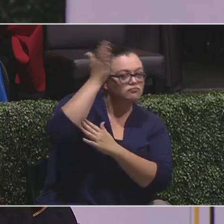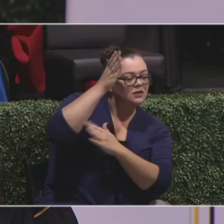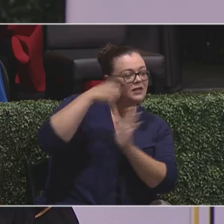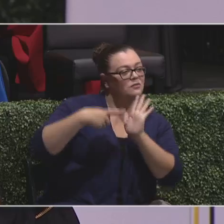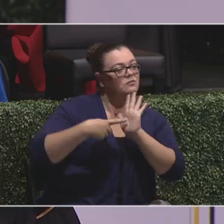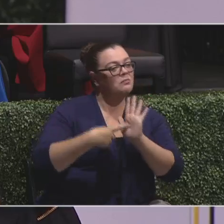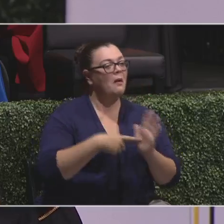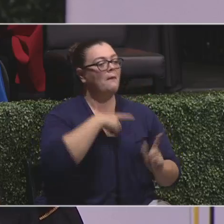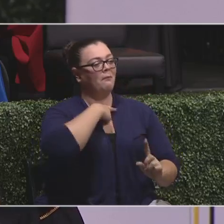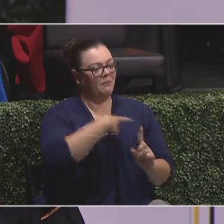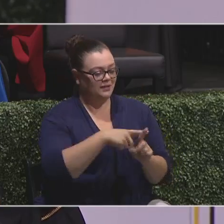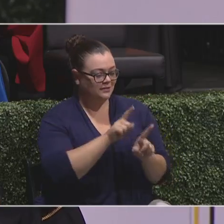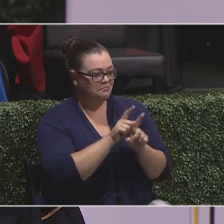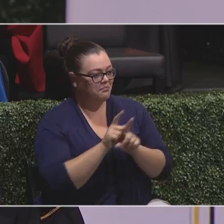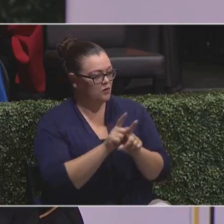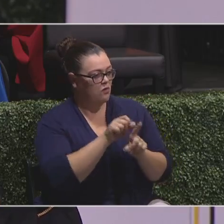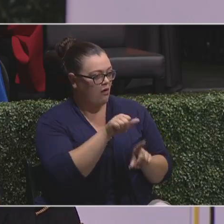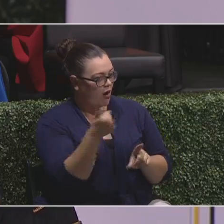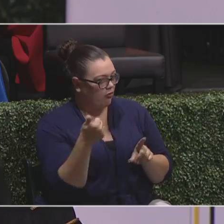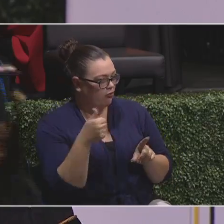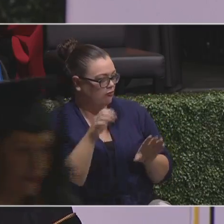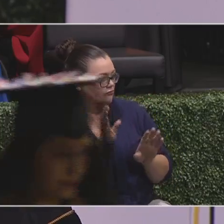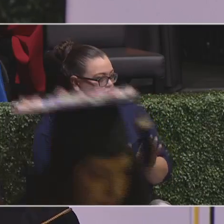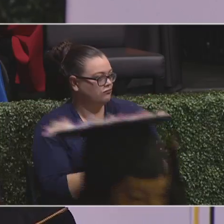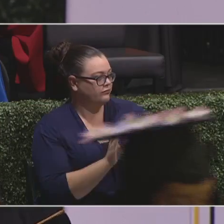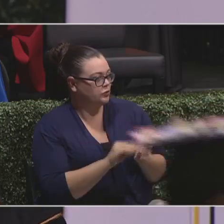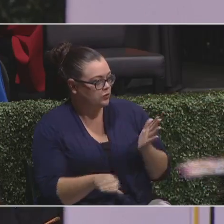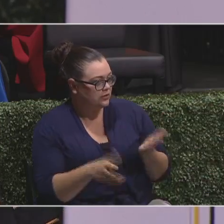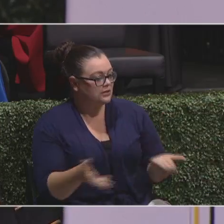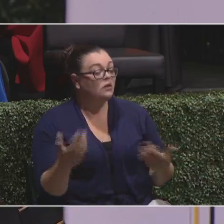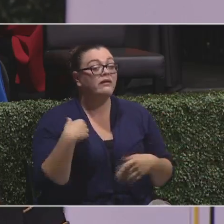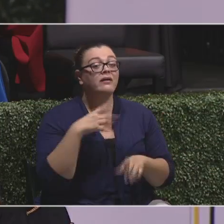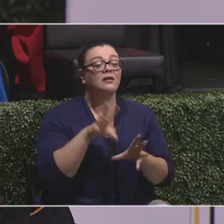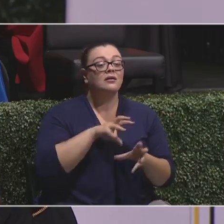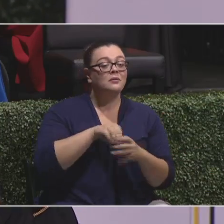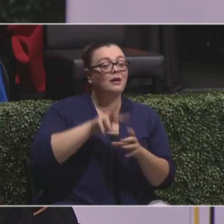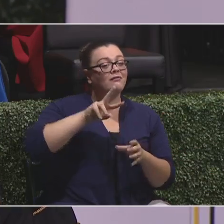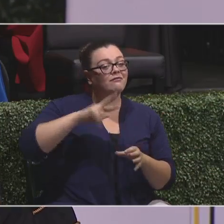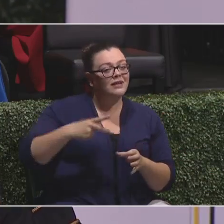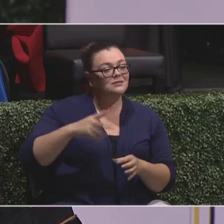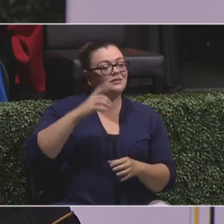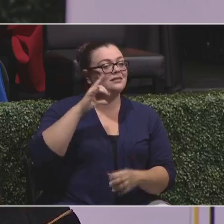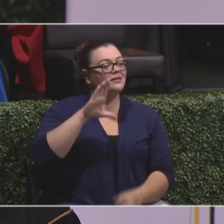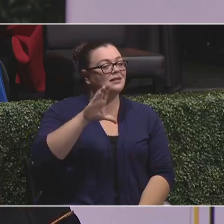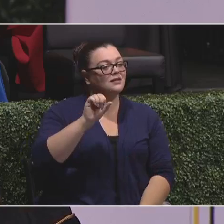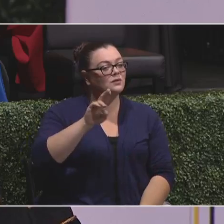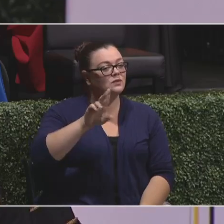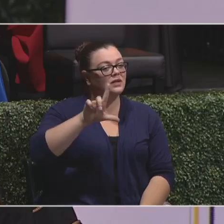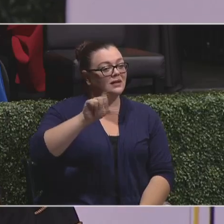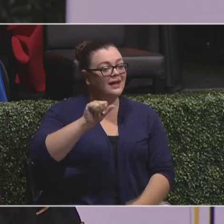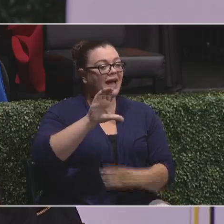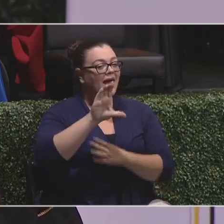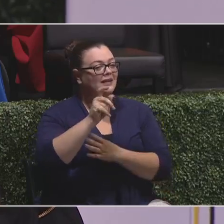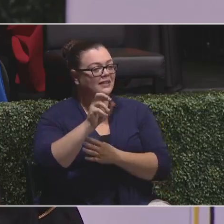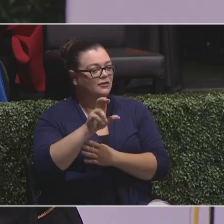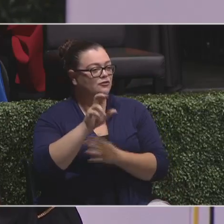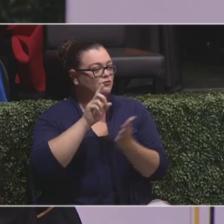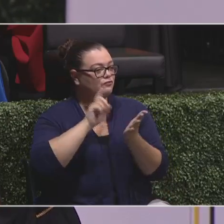THROUGH THE MINORITY O PPORTUNITIES IN RESEARCH OR MOORE PROGRAMS. BENJAMIN HAS CONDUCTED PREACHER, PRESENTED HIS WORK AND MENTORED OTHER YOUNG RESEARCHERS HERE AT CAL